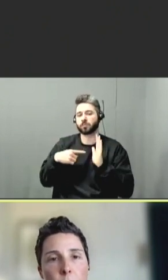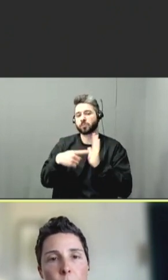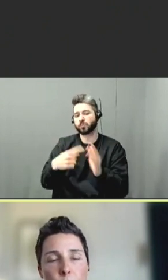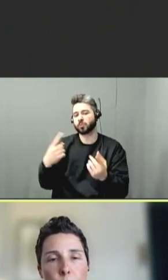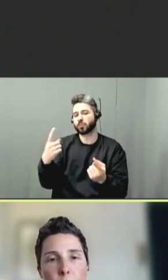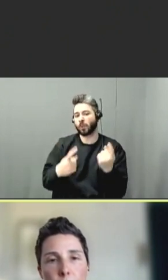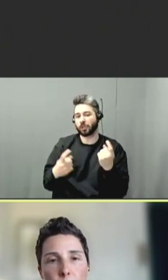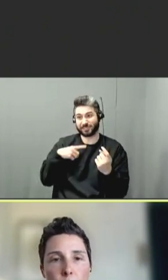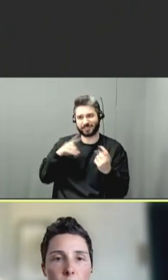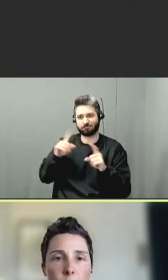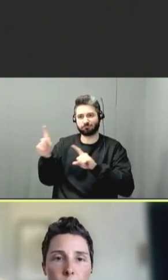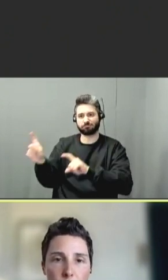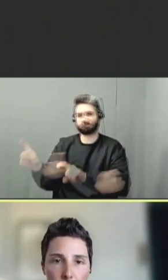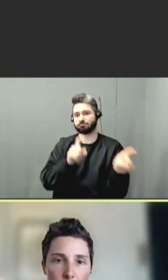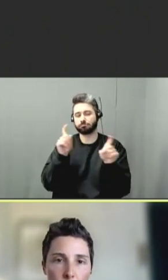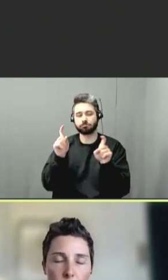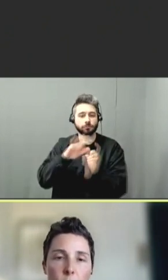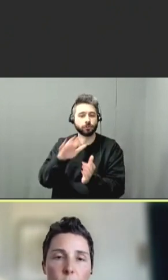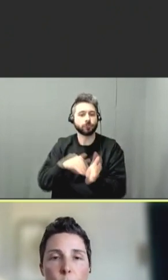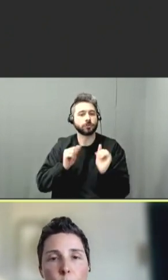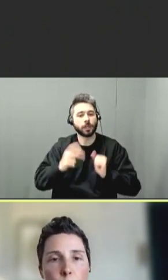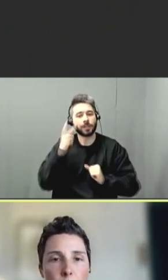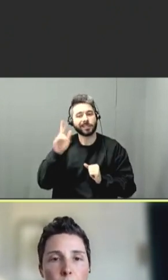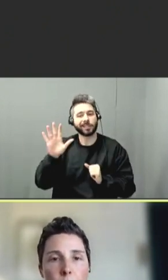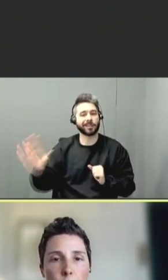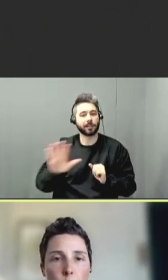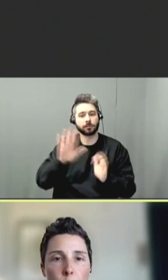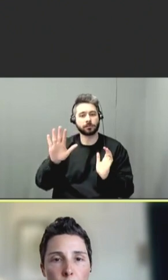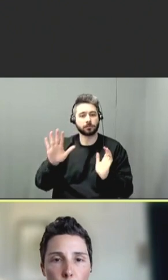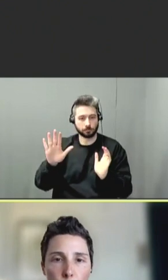ask to centers and you can see that there are centers that responded here from California,